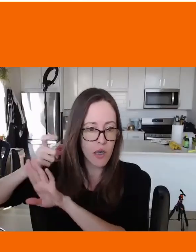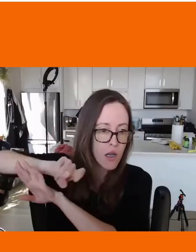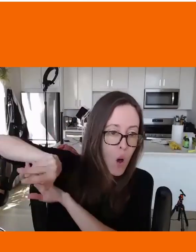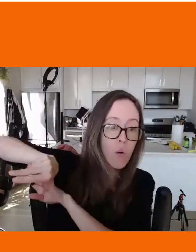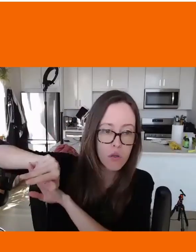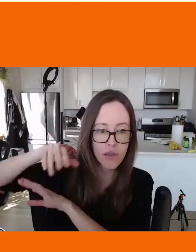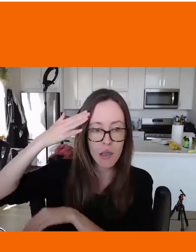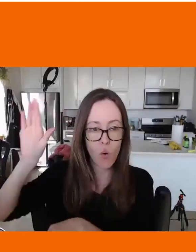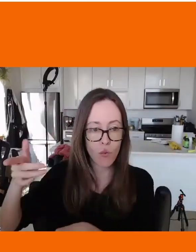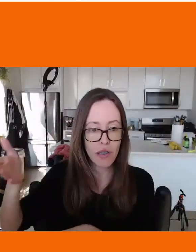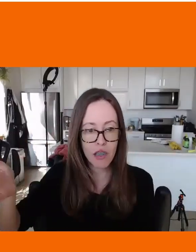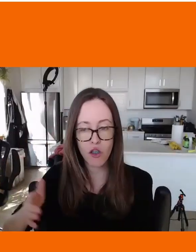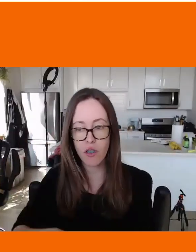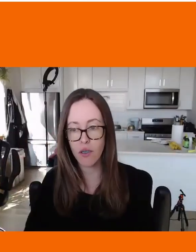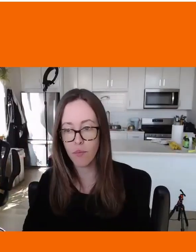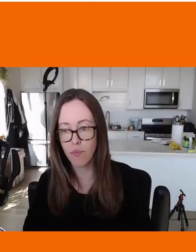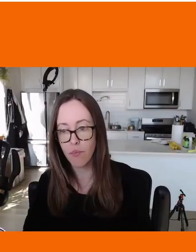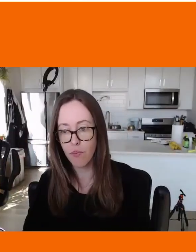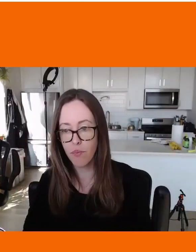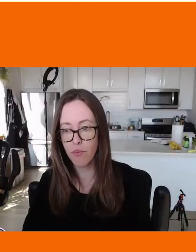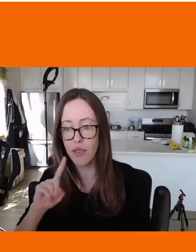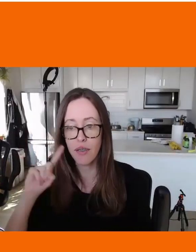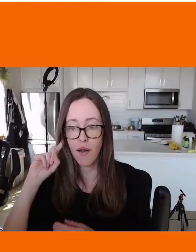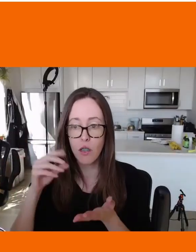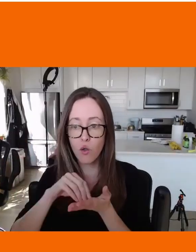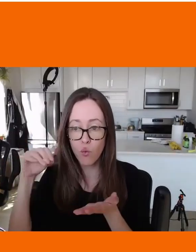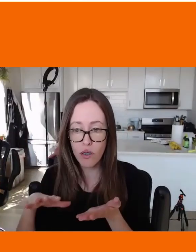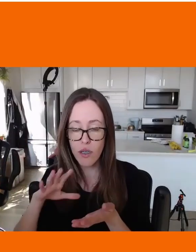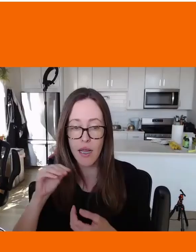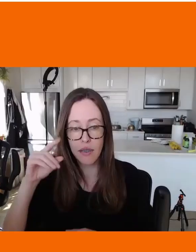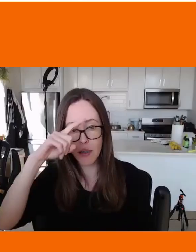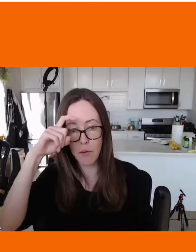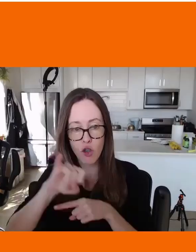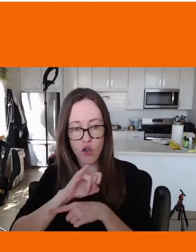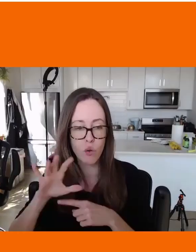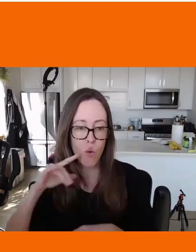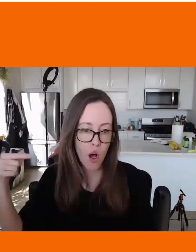Here, instead of that, we were able to have clear sight lines throughout the lab so that we could easily communicate with each other.